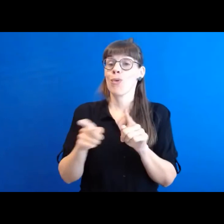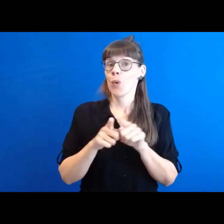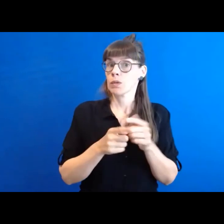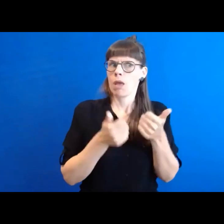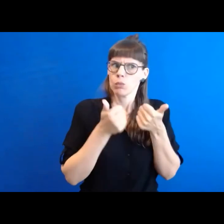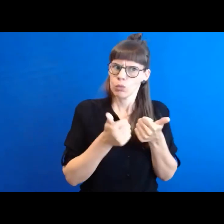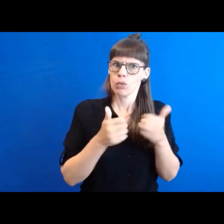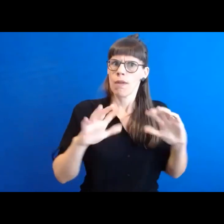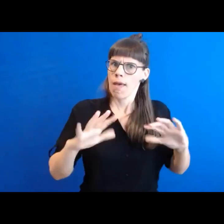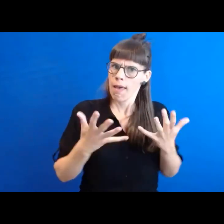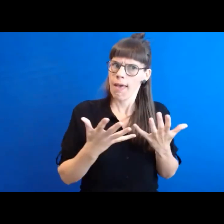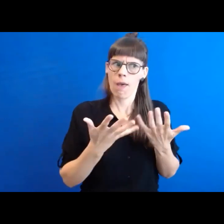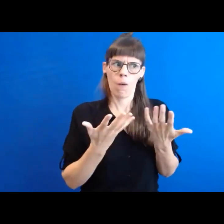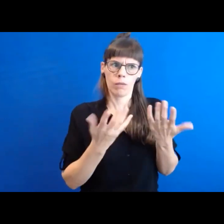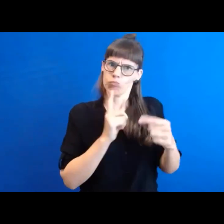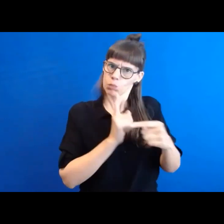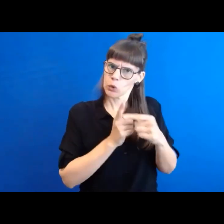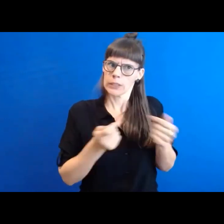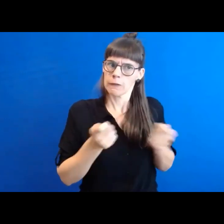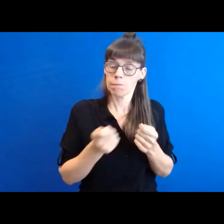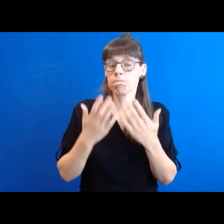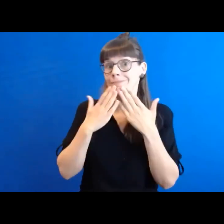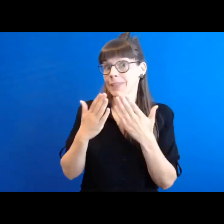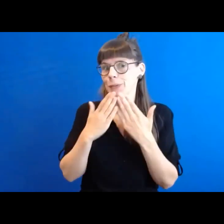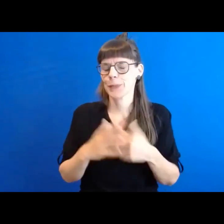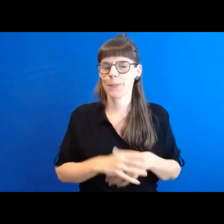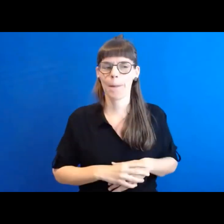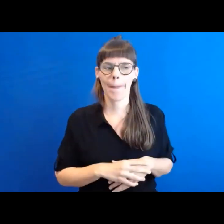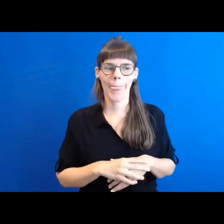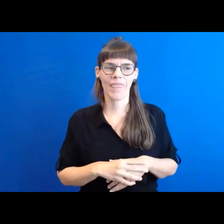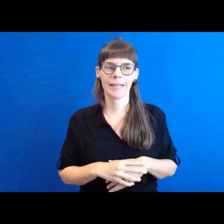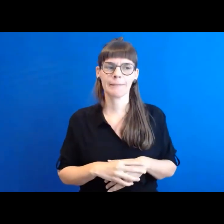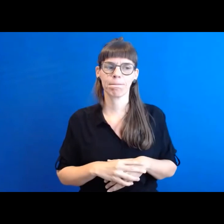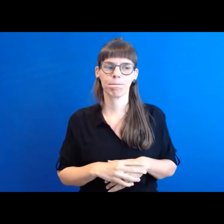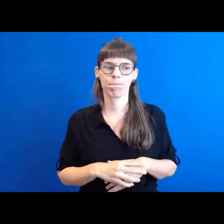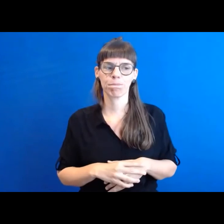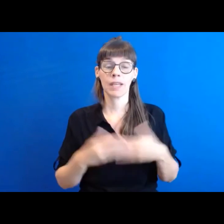in addressing the needs of people with disabilities and their right s but also the good points you provided on what can be done in those